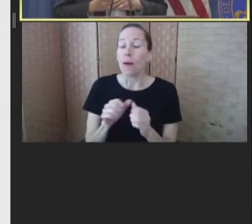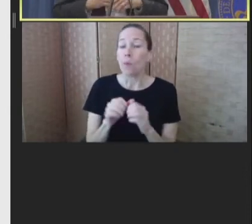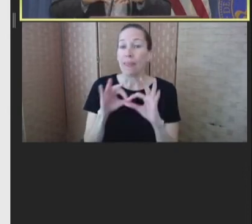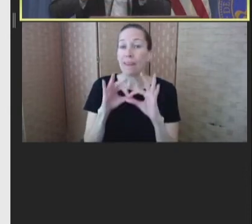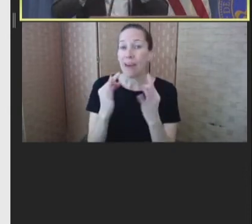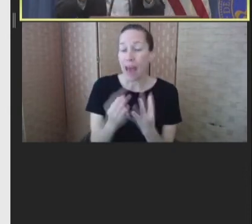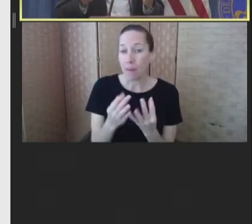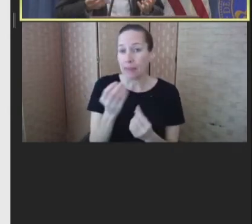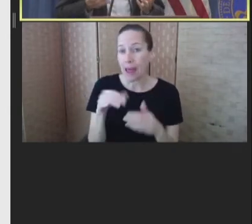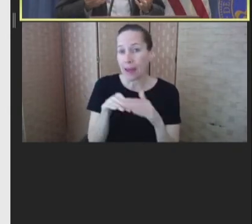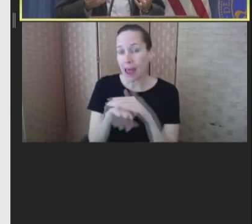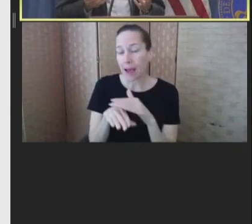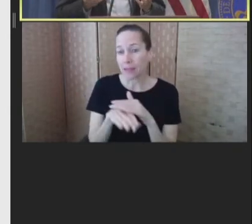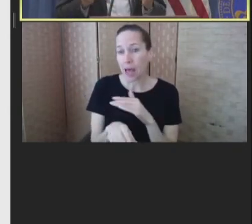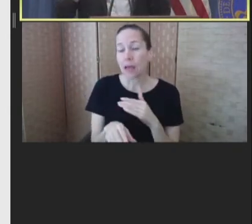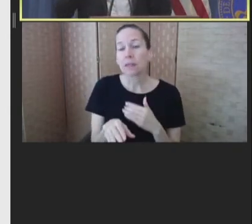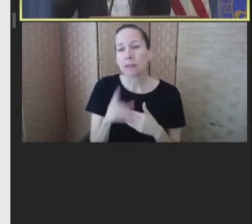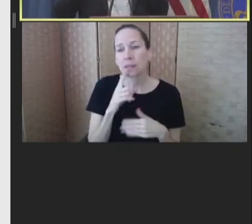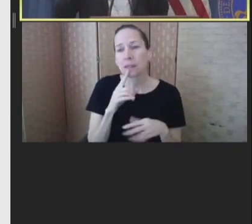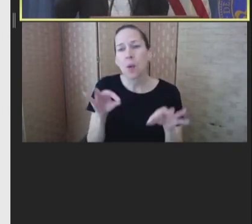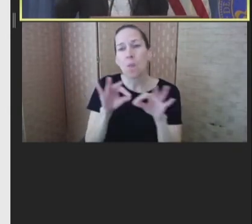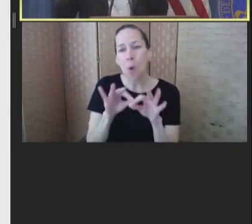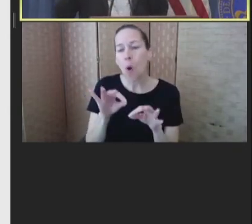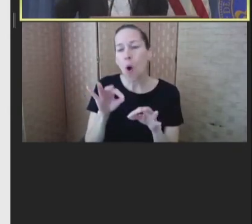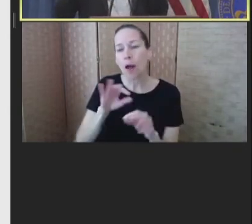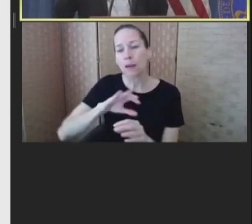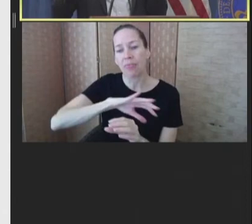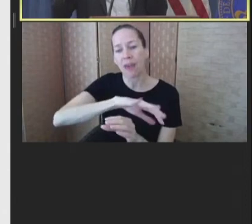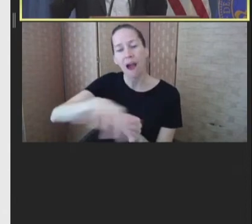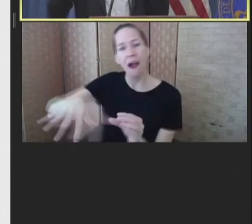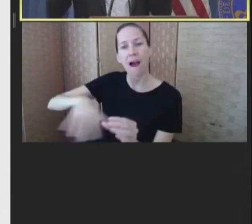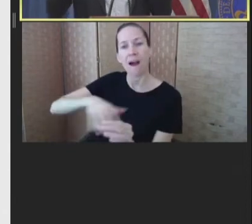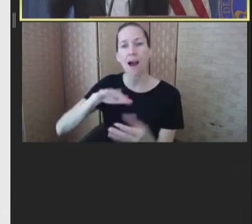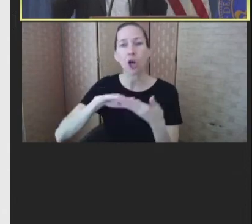are in the community that surrounds them. And we as a local public health agency have a unique